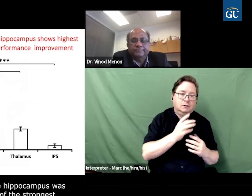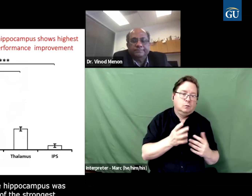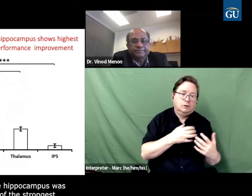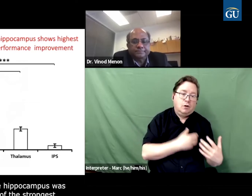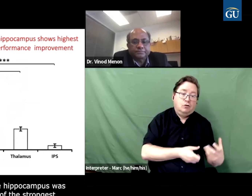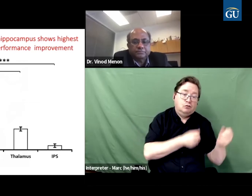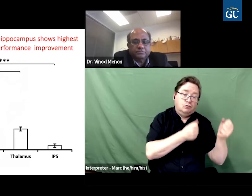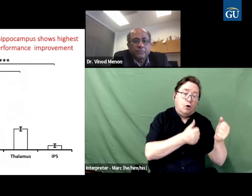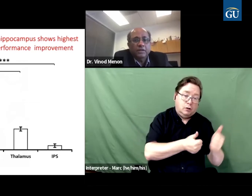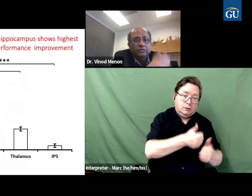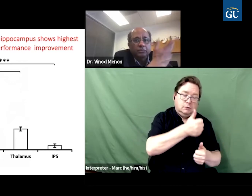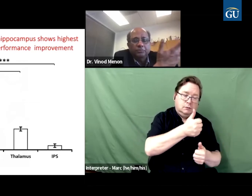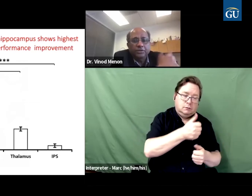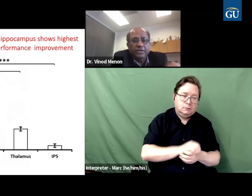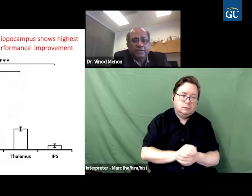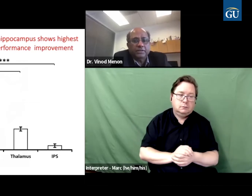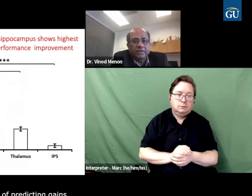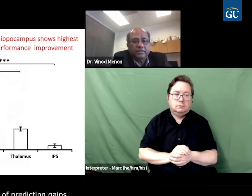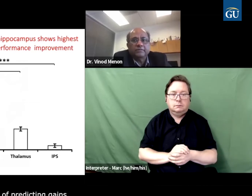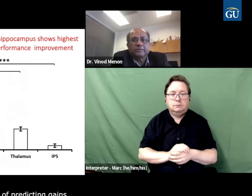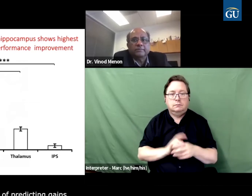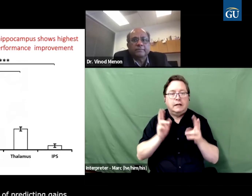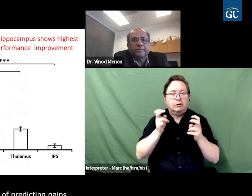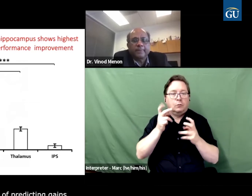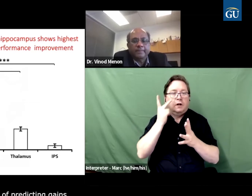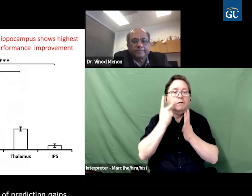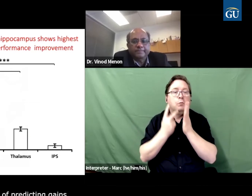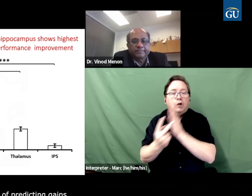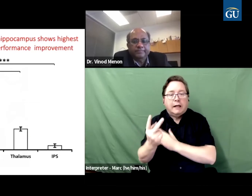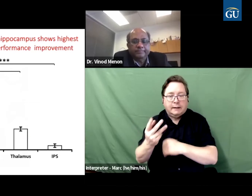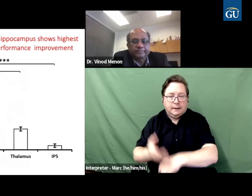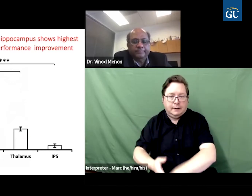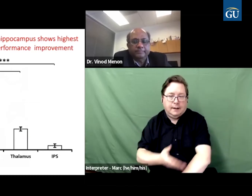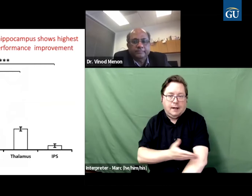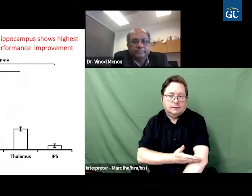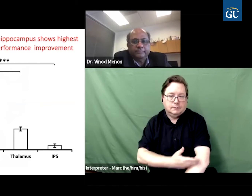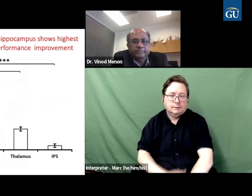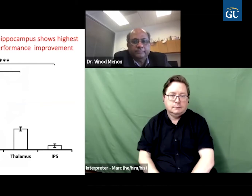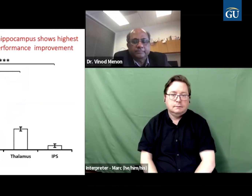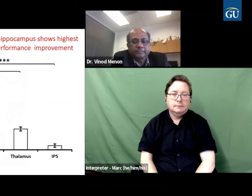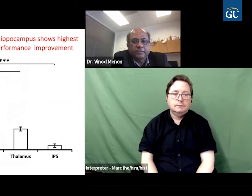strongest in terms of predicting gains